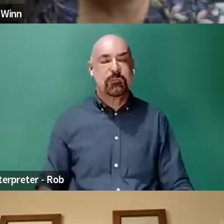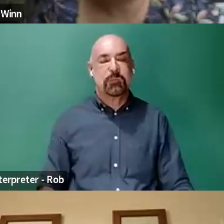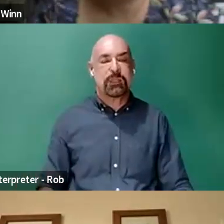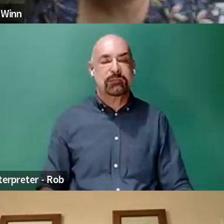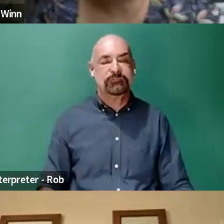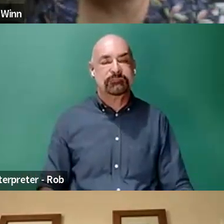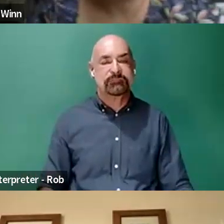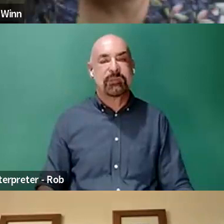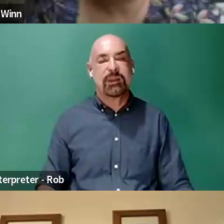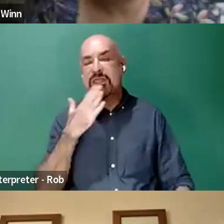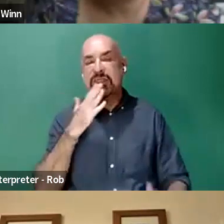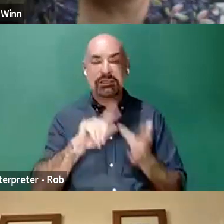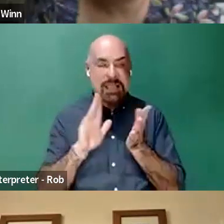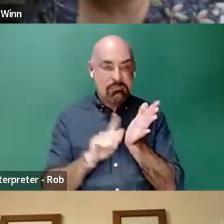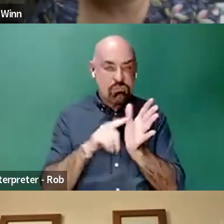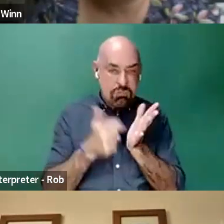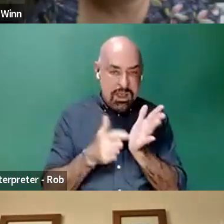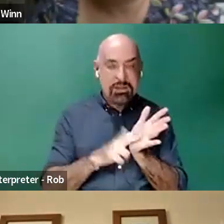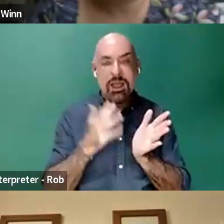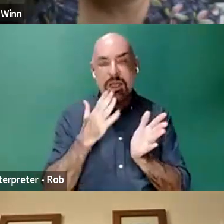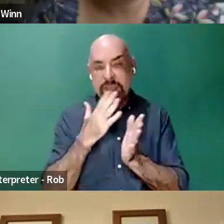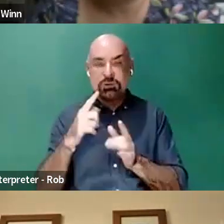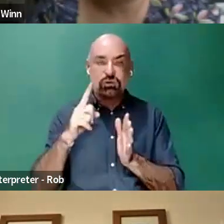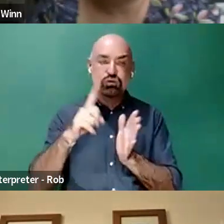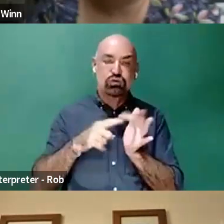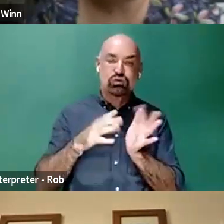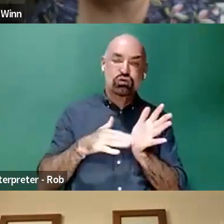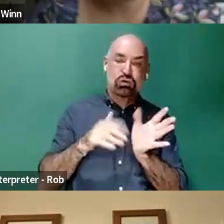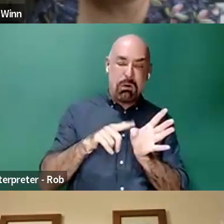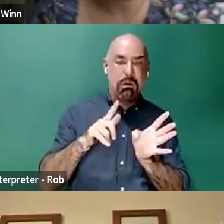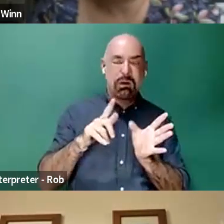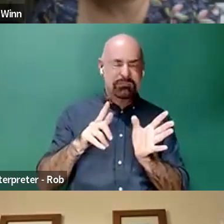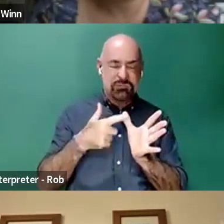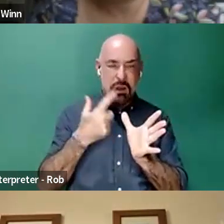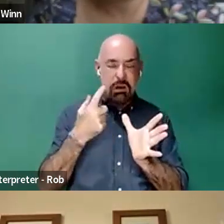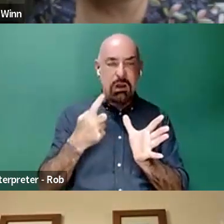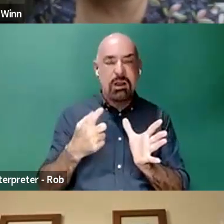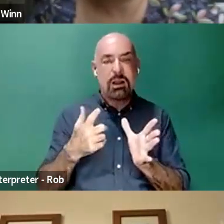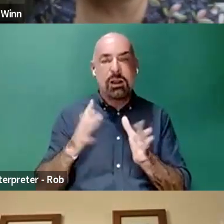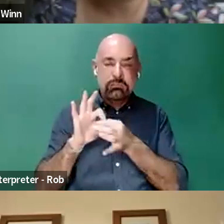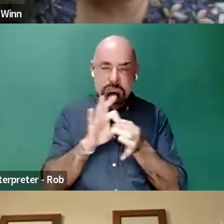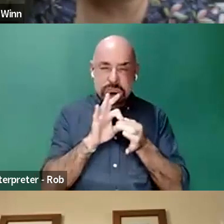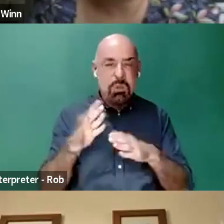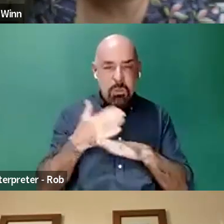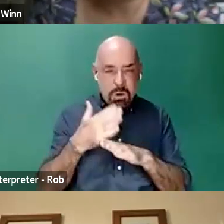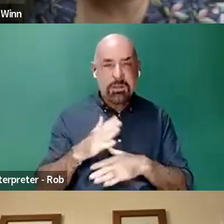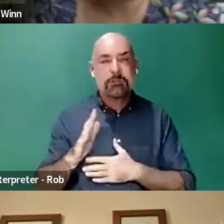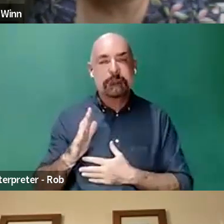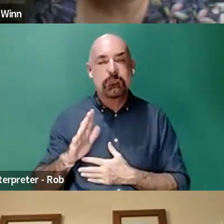And thank you to Imran and Gemma who have been coordinating a lot of the work and helping support all the people involved behind the scenes.